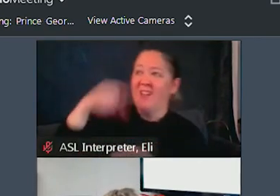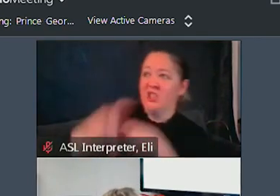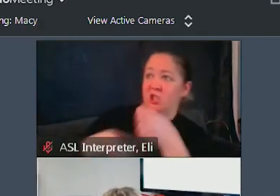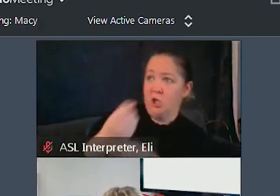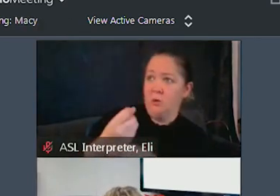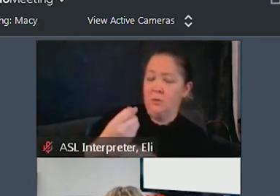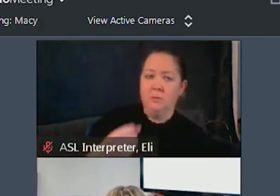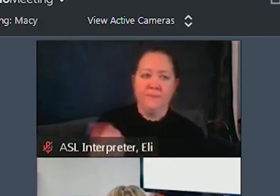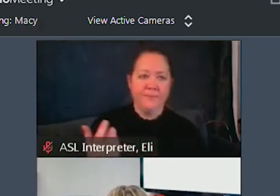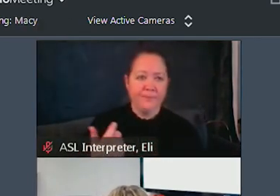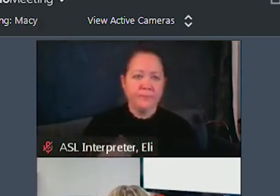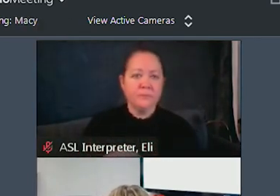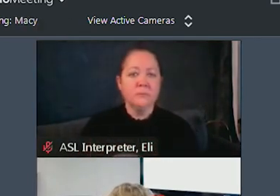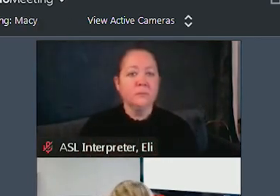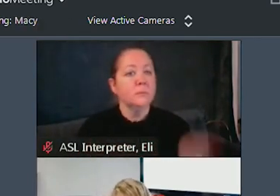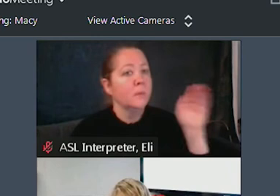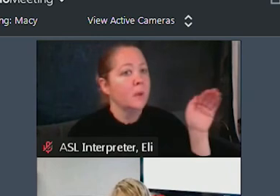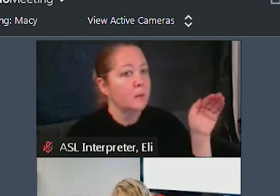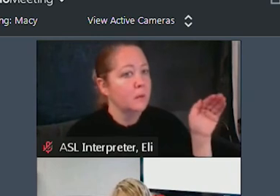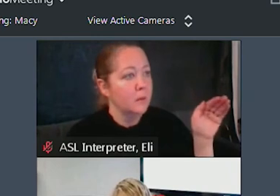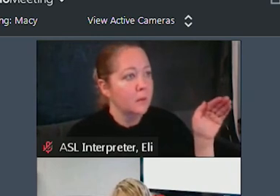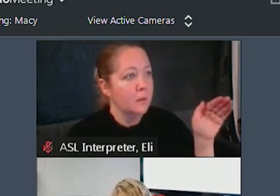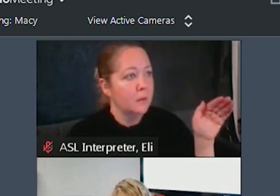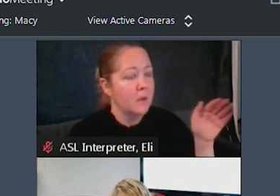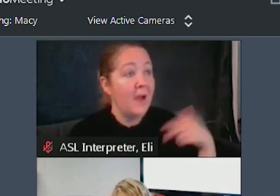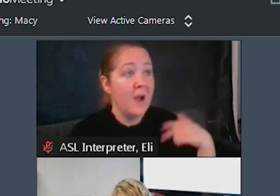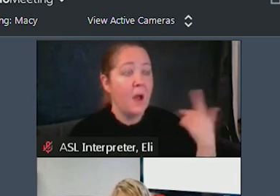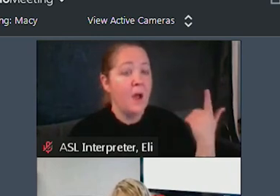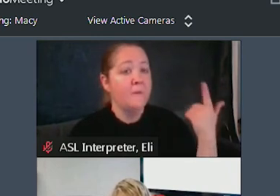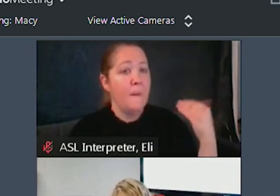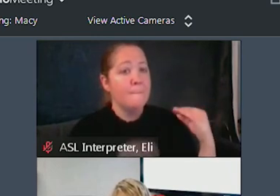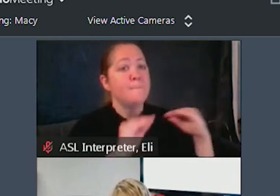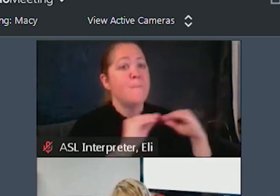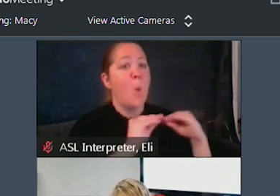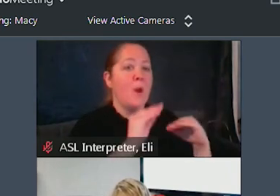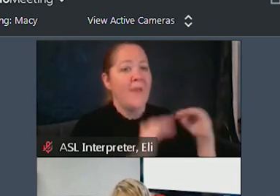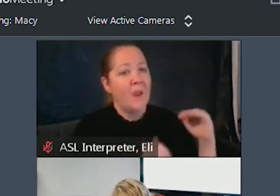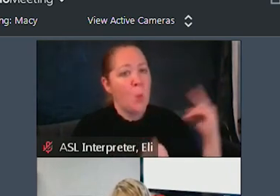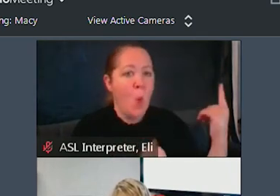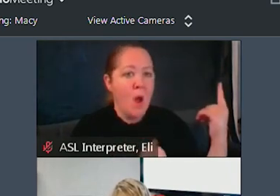Okay. I'm sure there are two, there's more than one interpretation of what happened to that meeting.